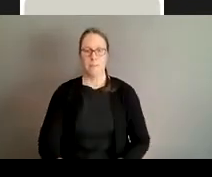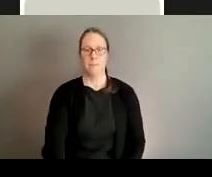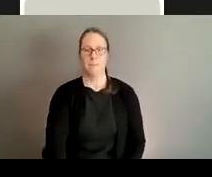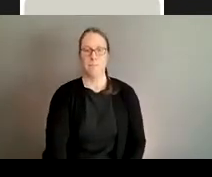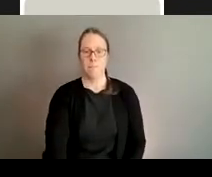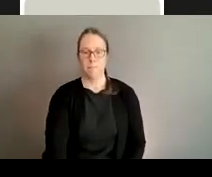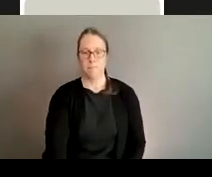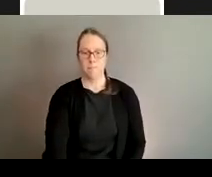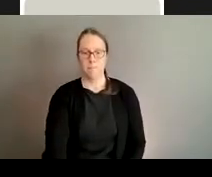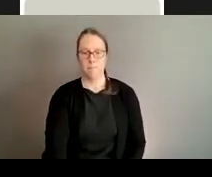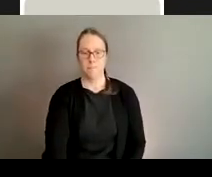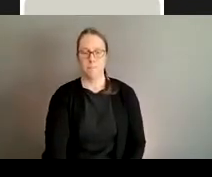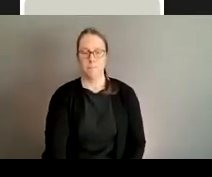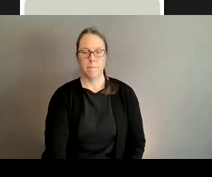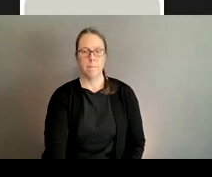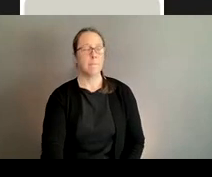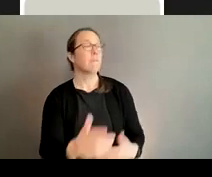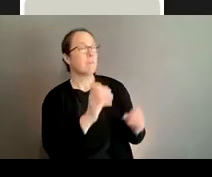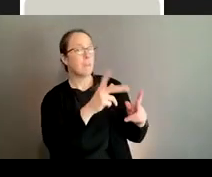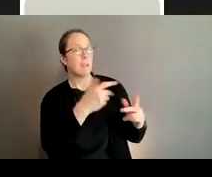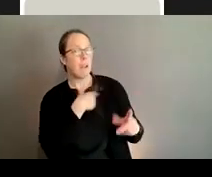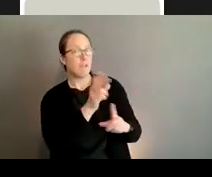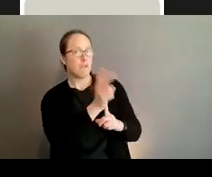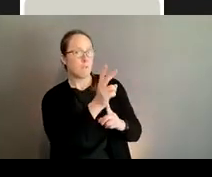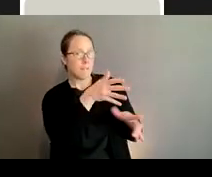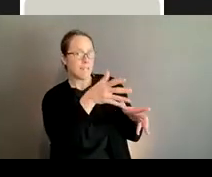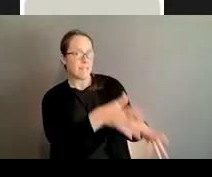We're down to about two minutes. Maybe a quick answer for "will sessions be